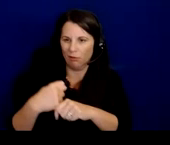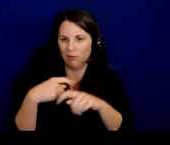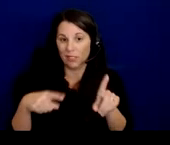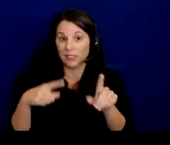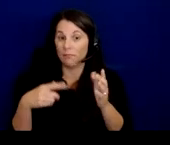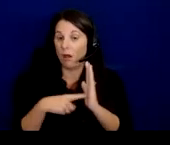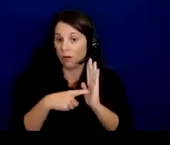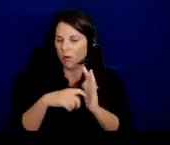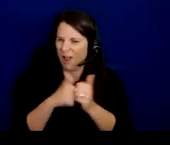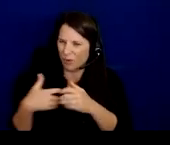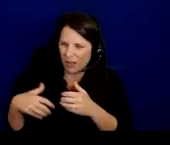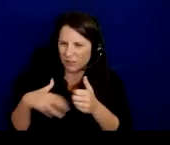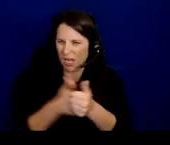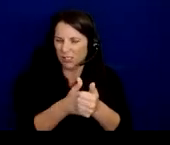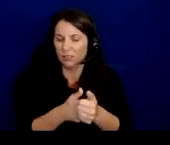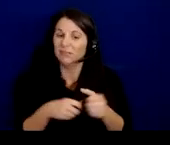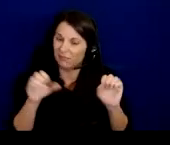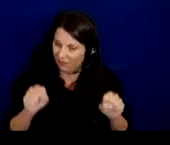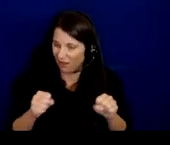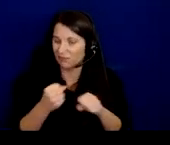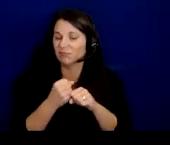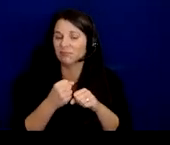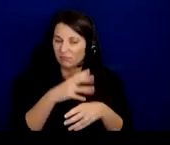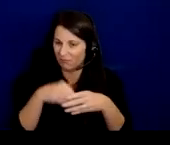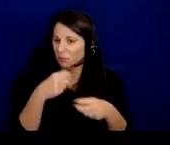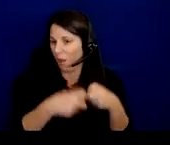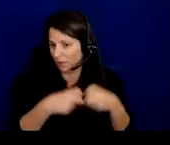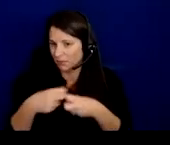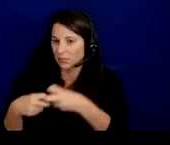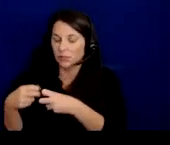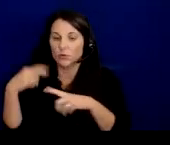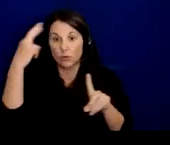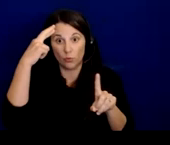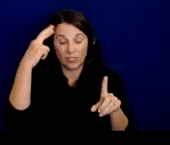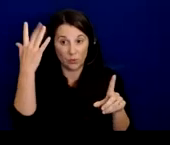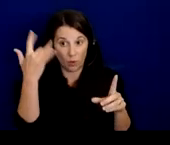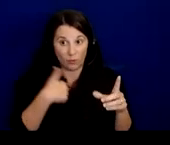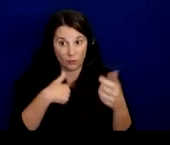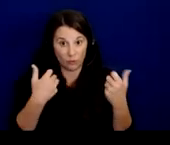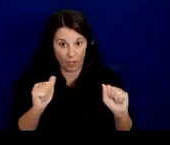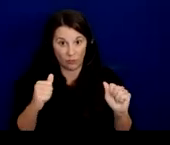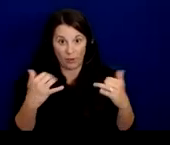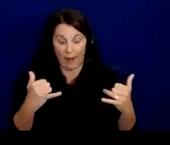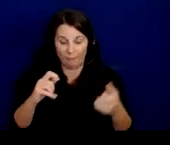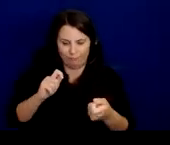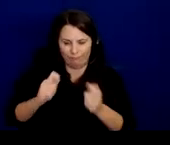So the reason that we're trying to modernizing, modernize this service learning model is because of those problems